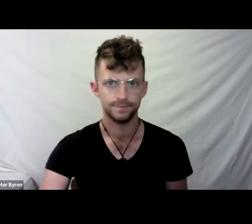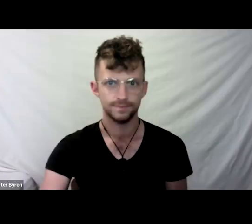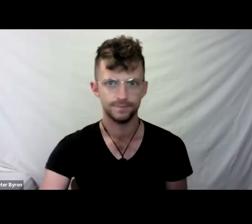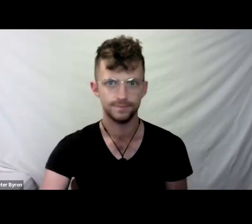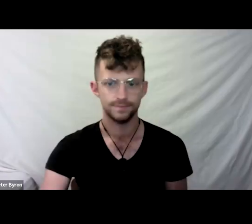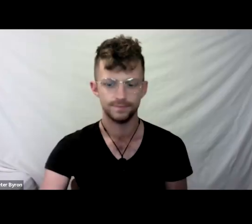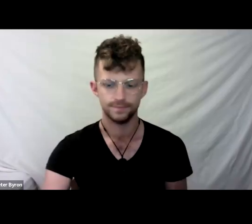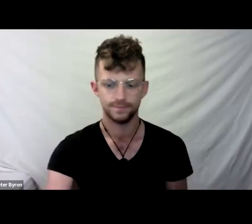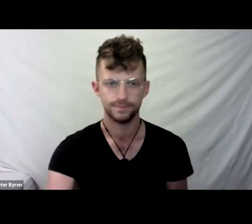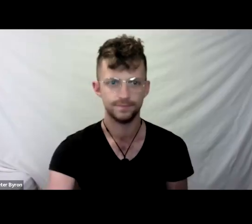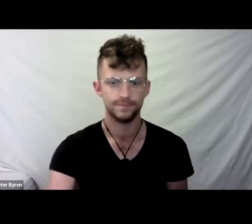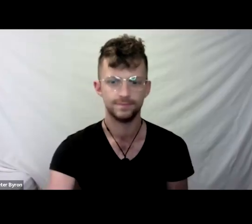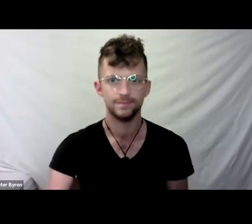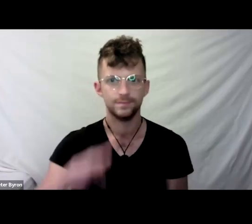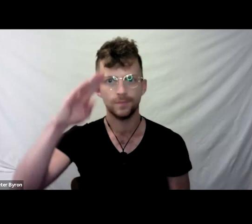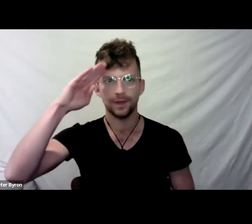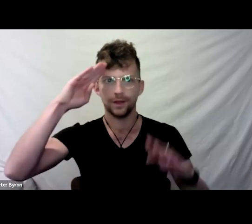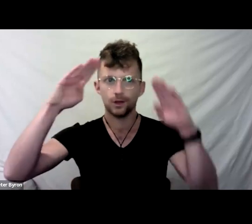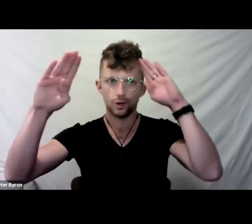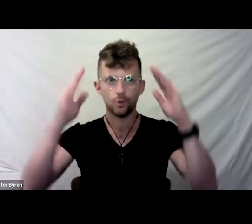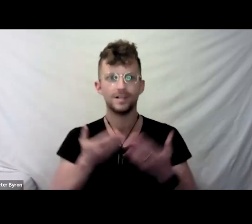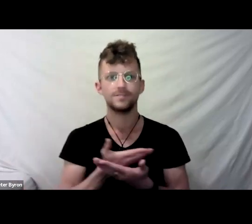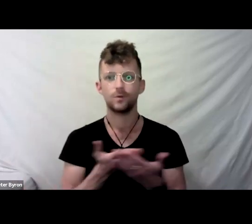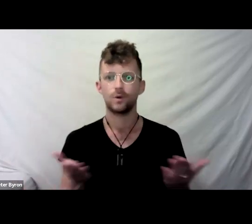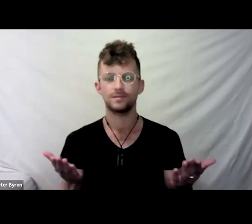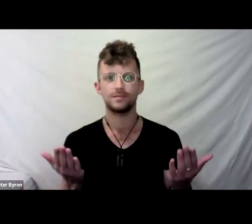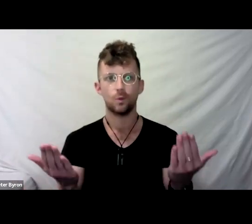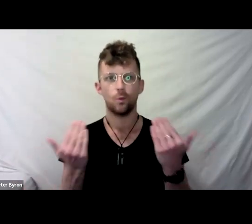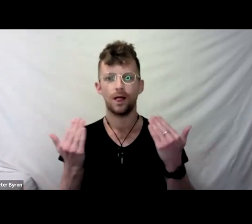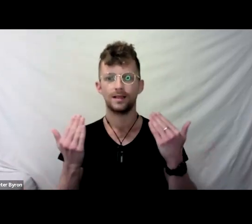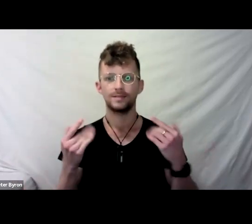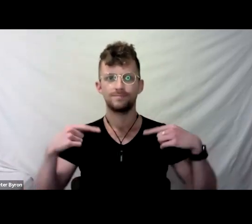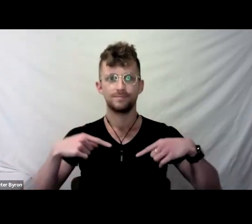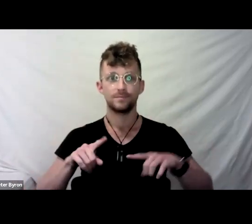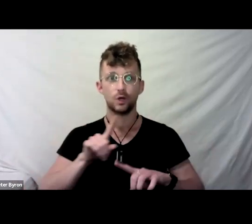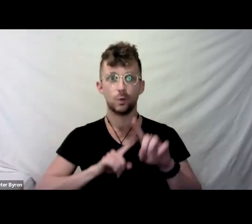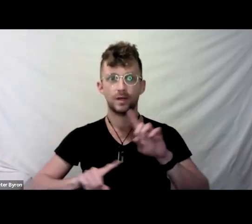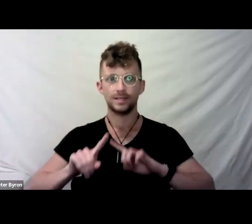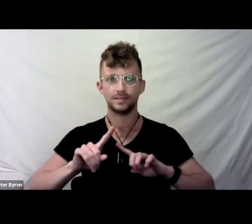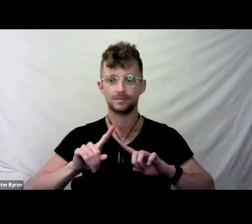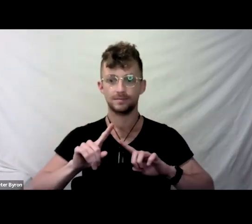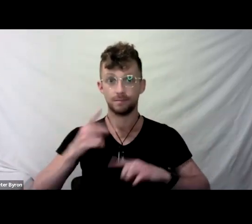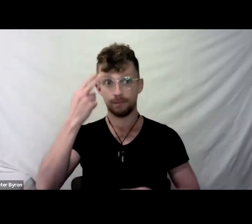Kia ora everyone and welcome to this hui. I’m Prudence and I’m the Chief Executive